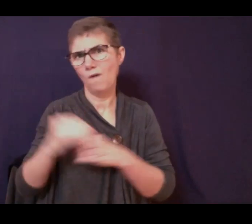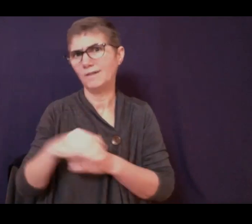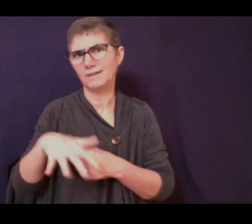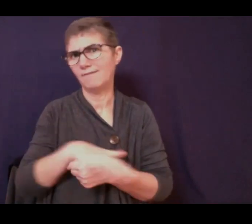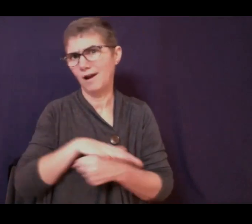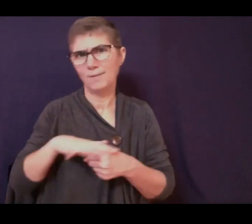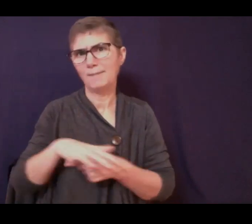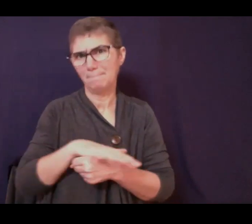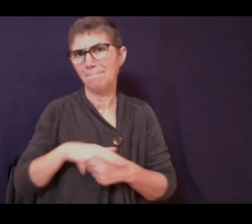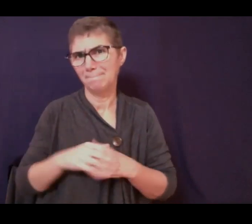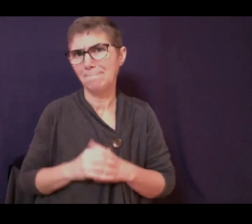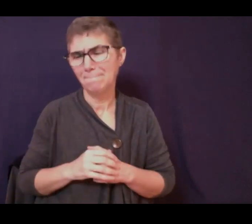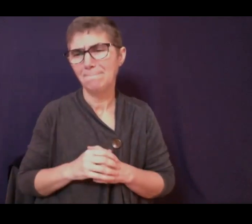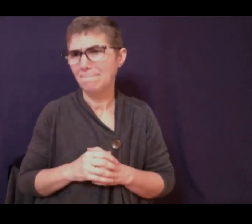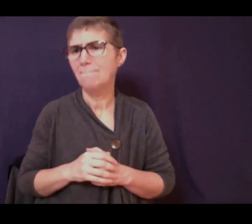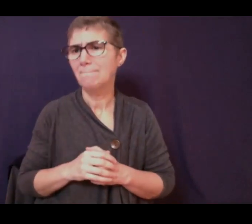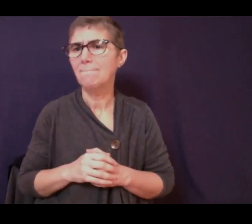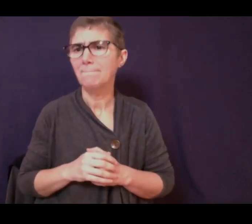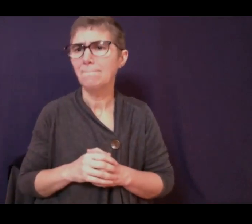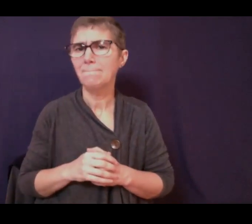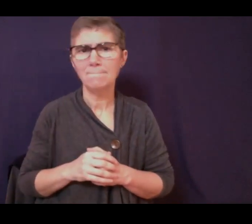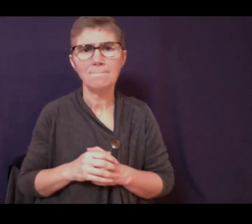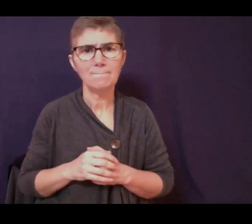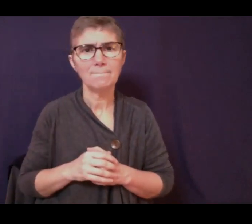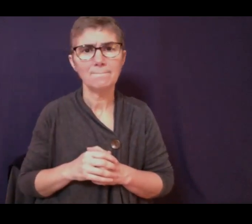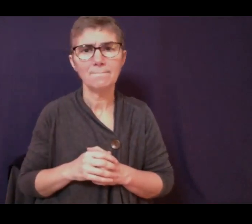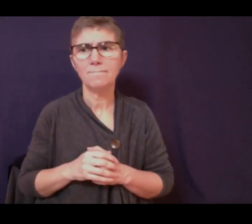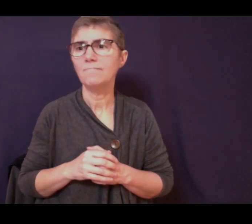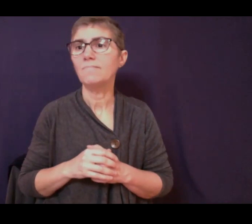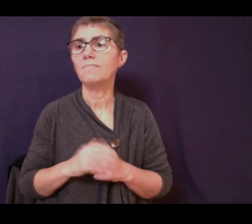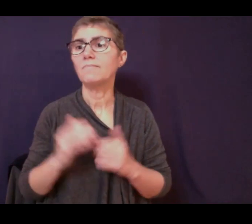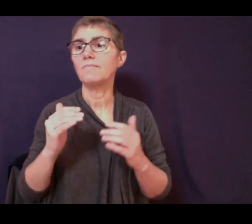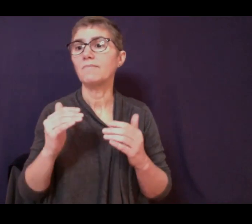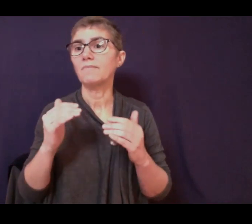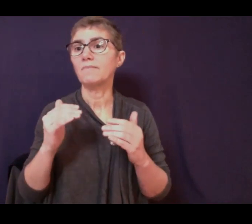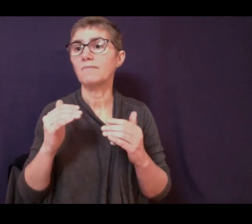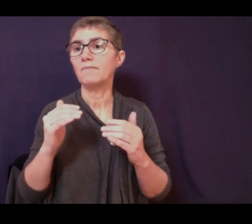are we seeing any other animals in the state government currently